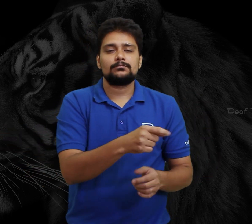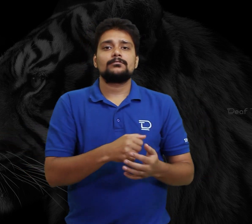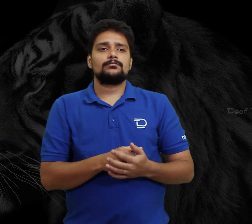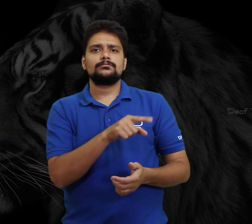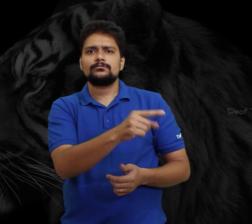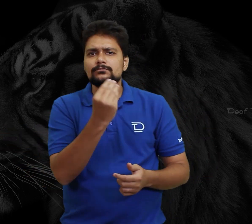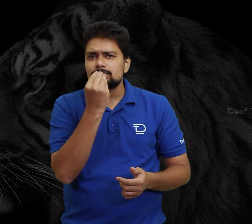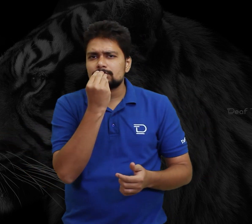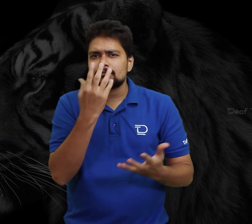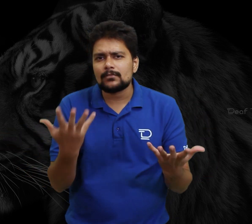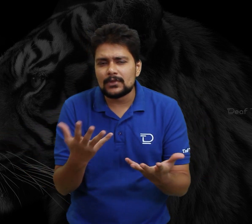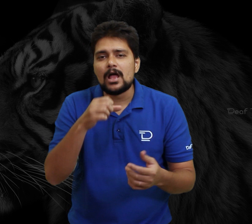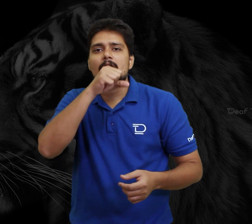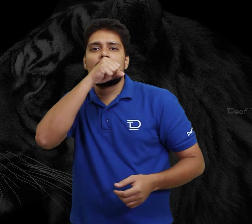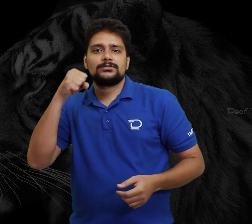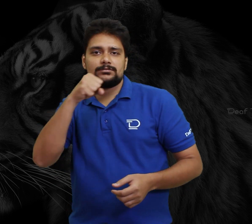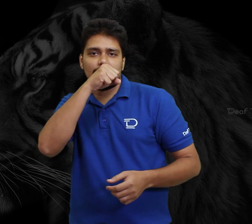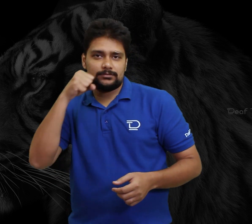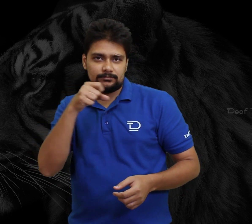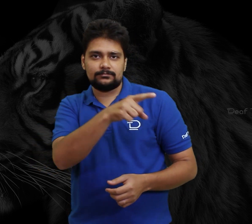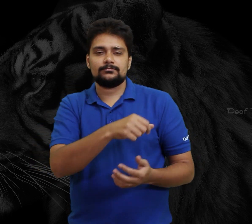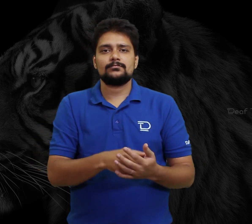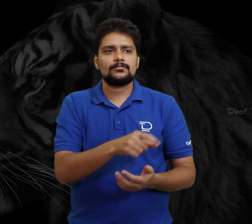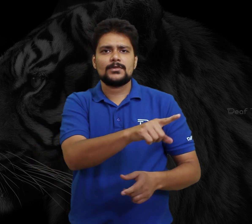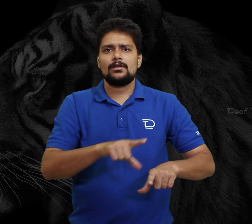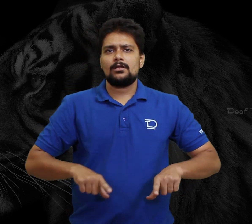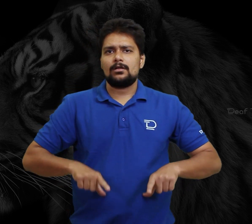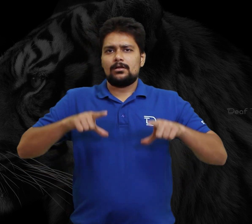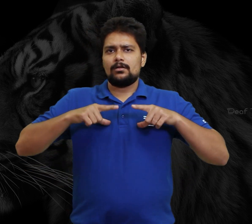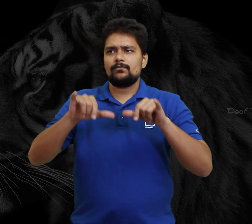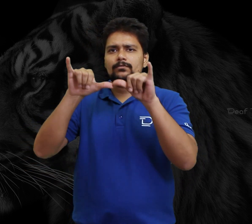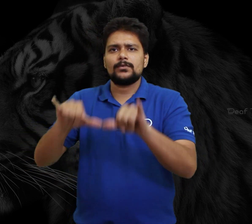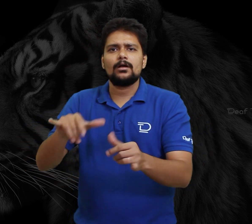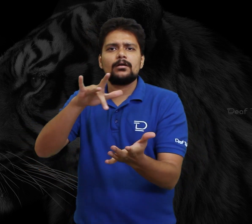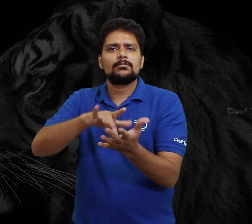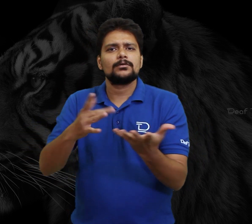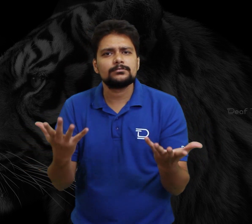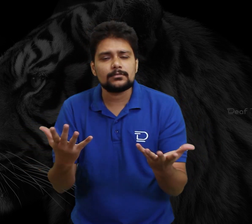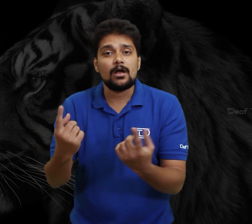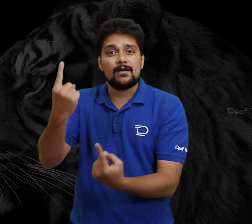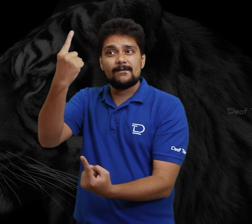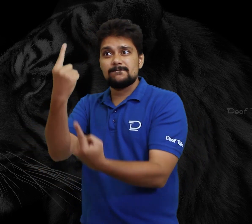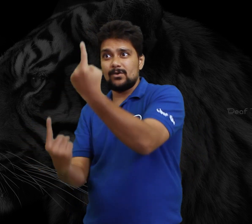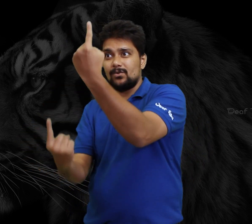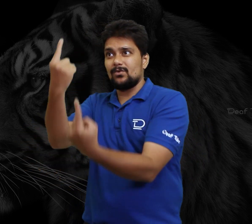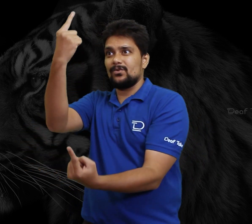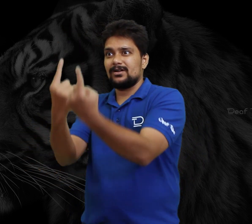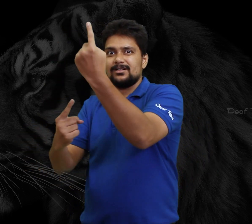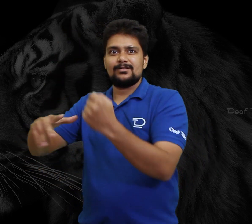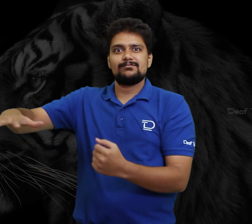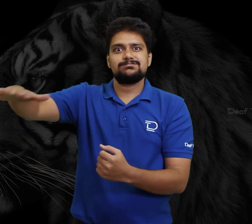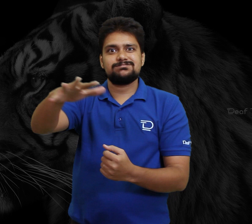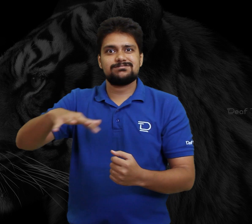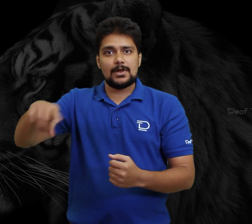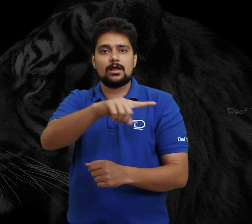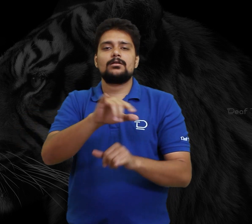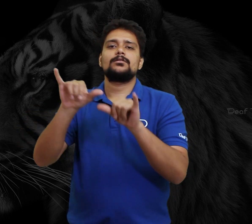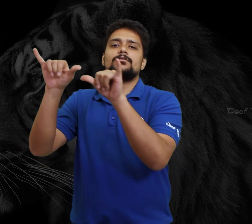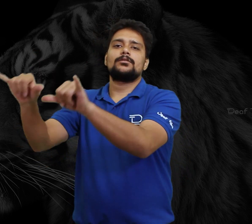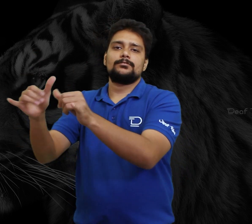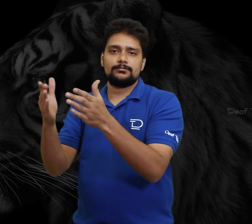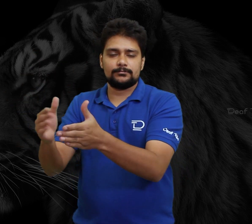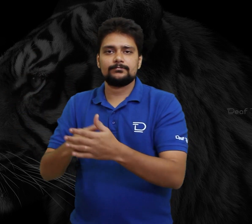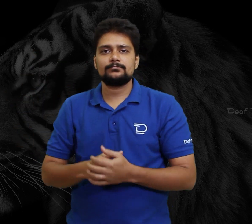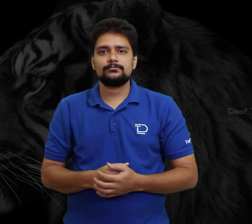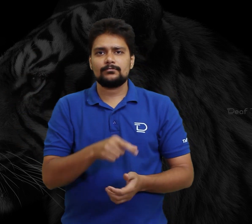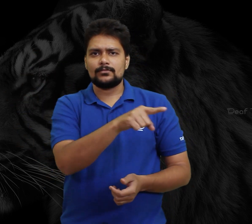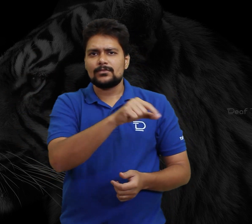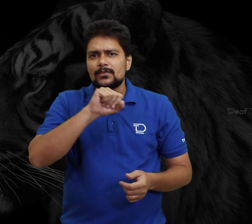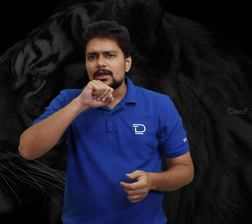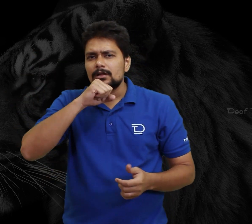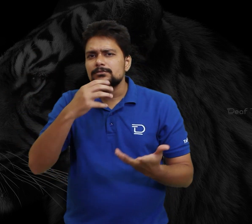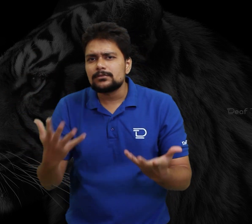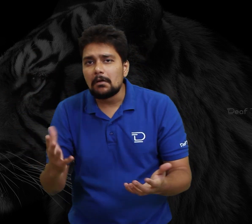and majestic carnivores of the Indian fauna,